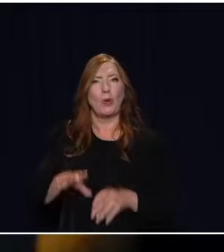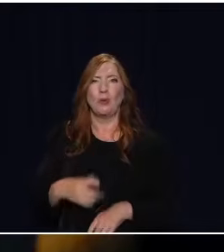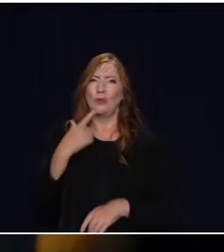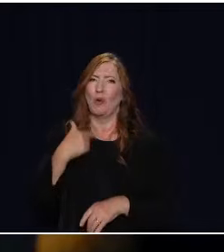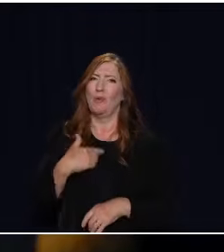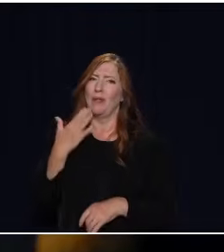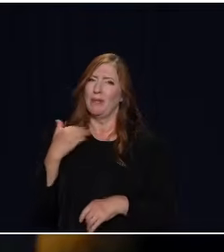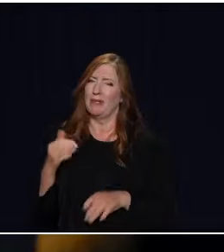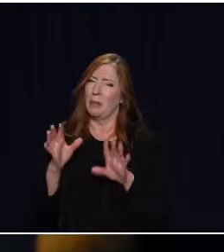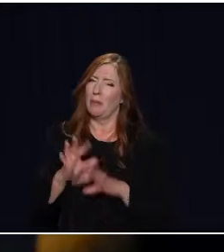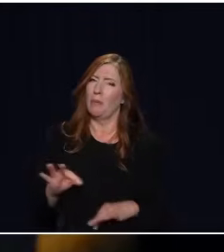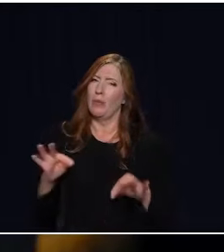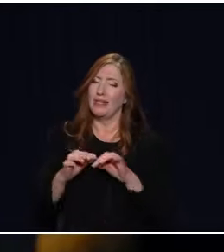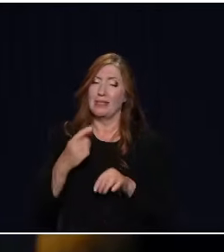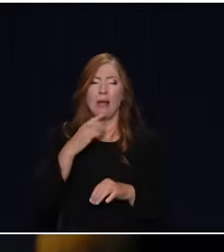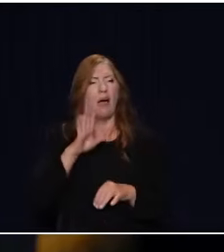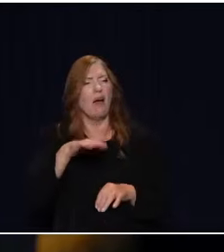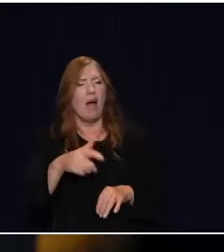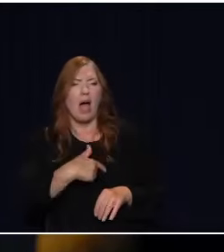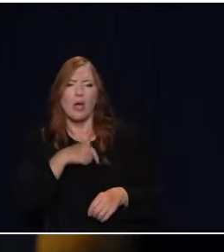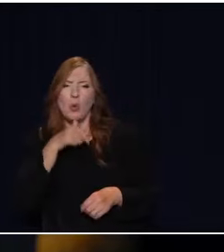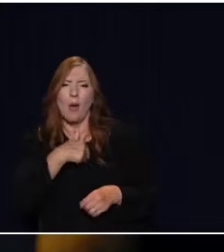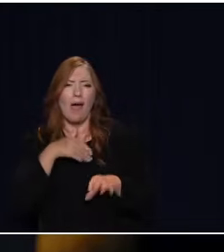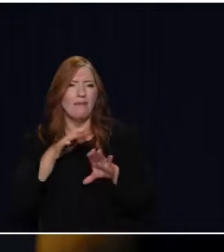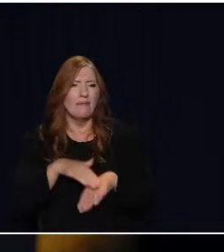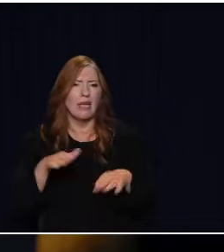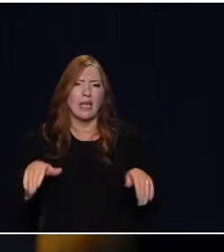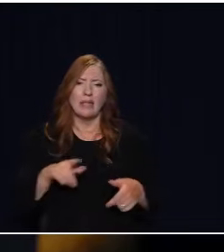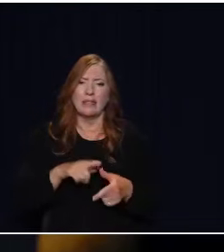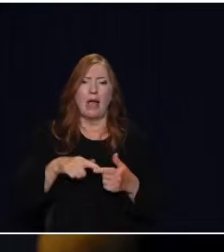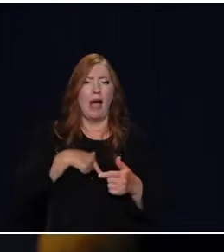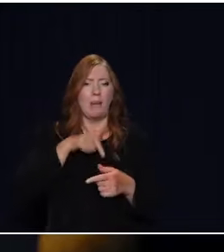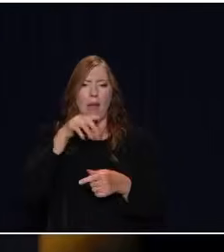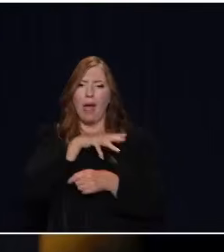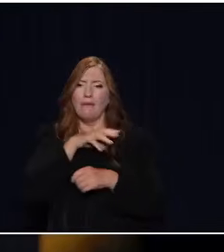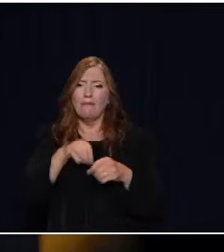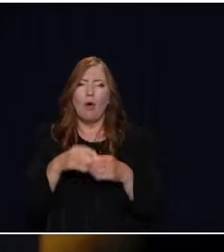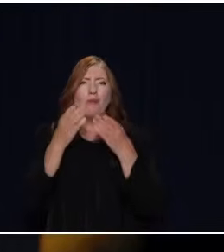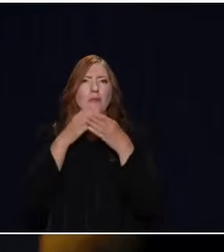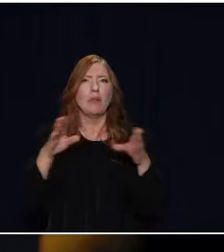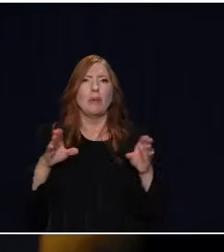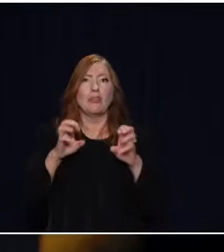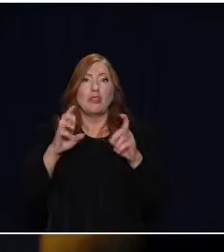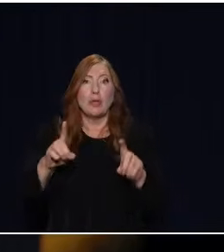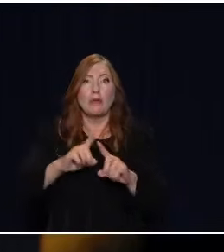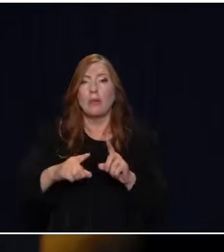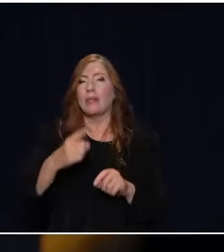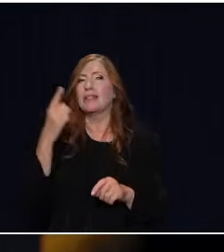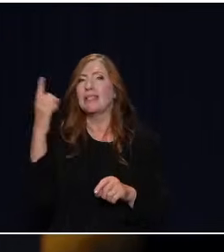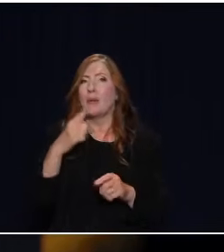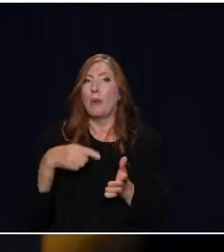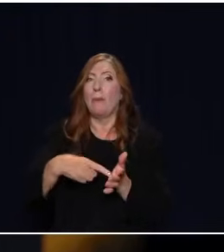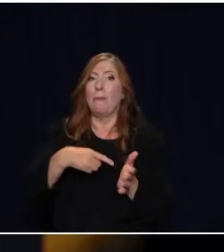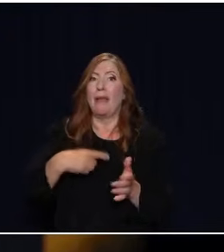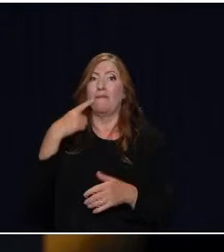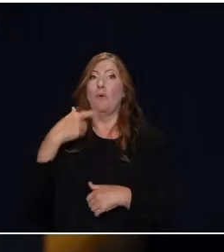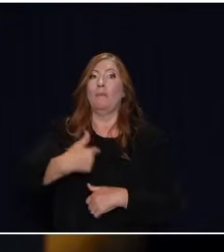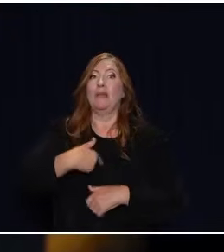YOU. I THINK IT IS REALLY IMPORTANT, I THINK ONE VOTER SAID IT BEST TO ME.